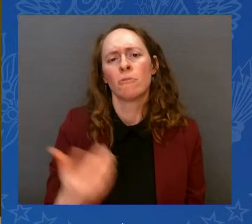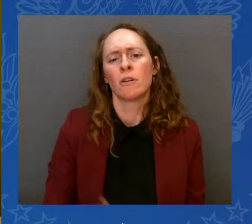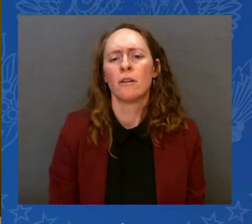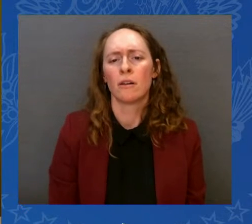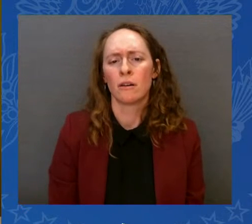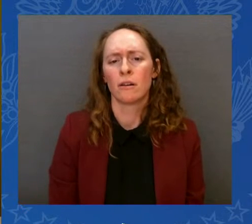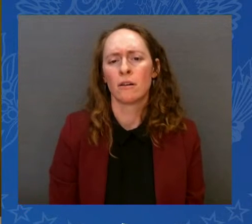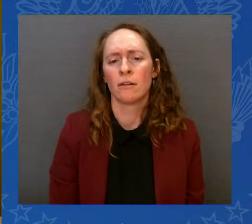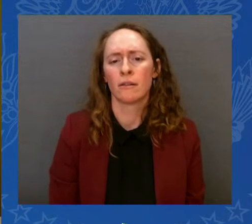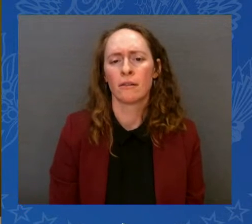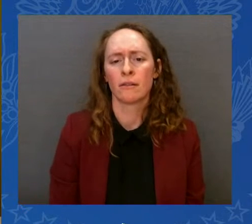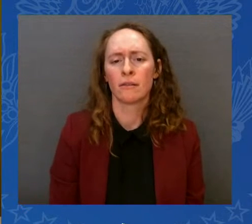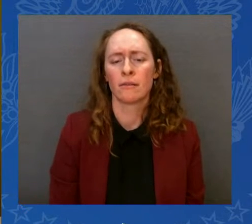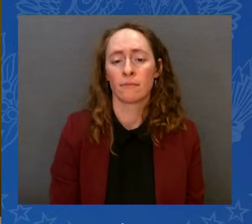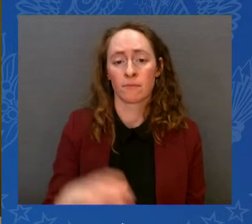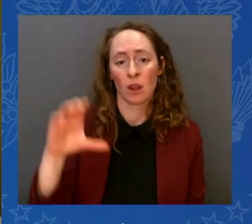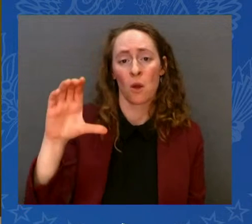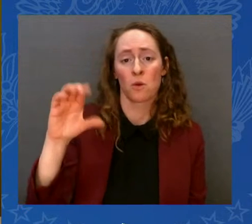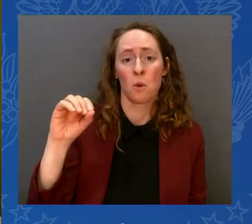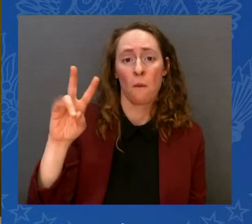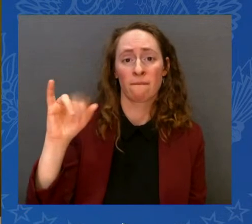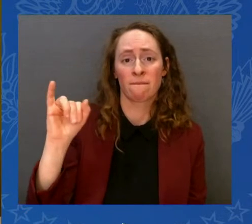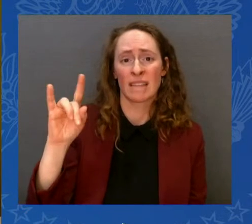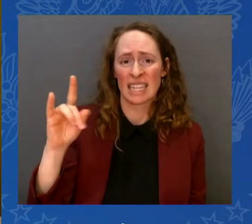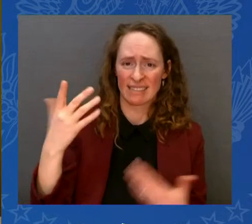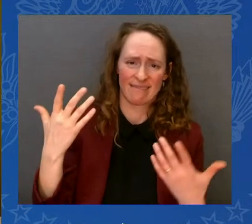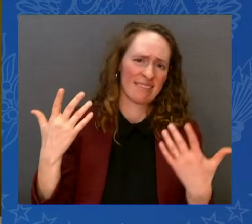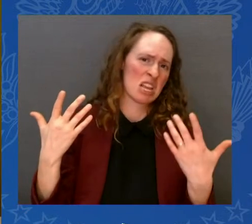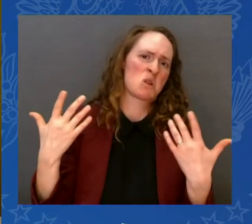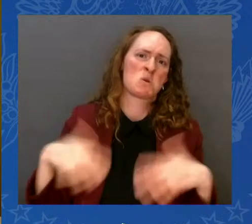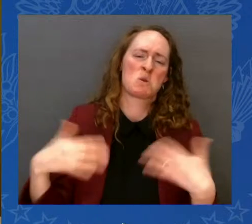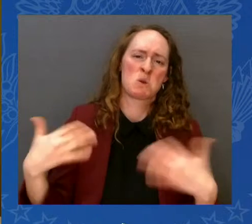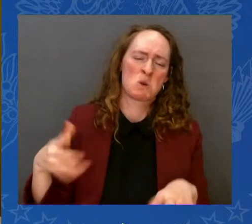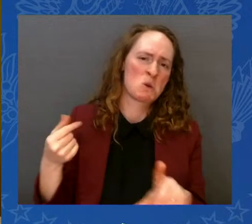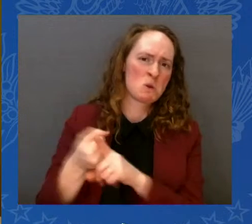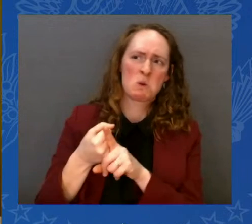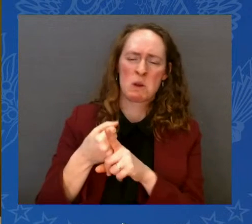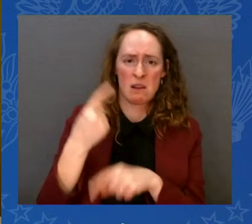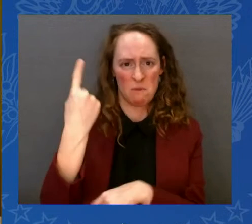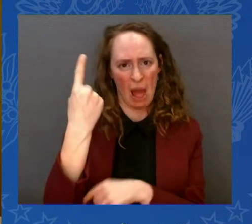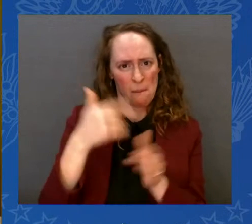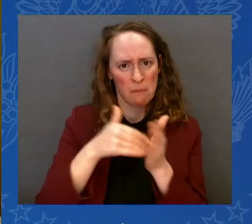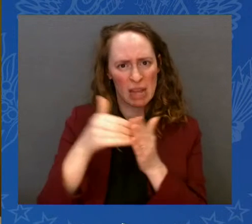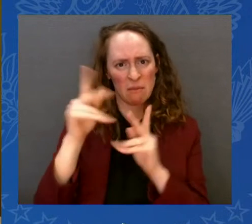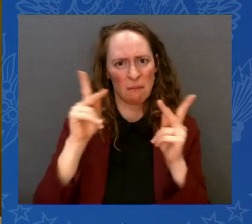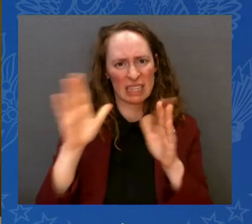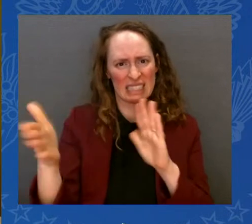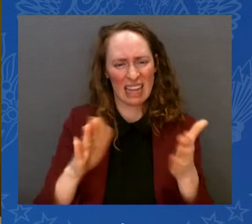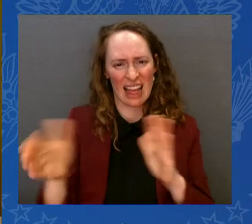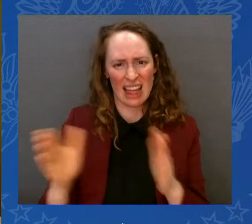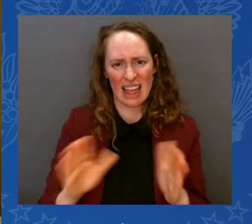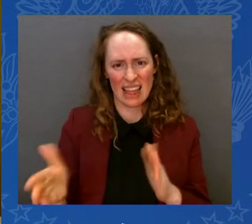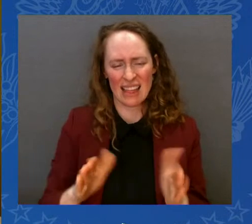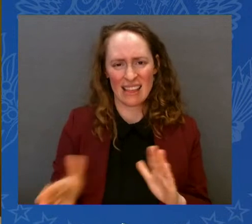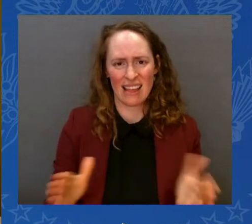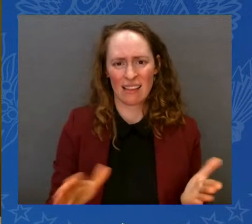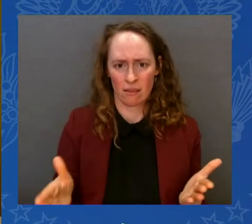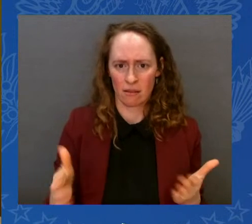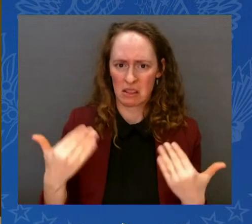the experts tell me there are nine close people to them. Nine people were affected by their loss. And so, there's an awful lot of empty chairs